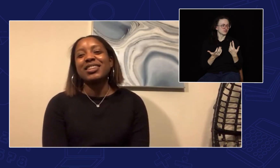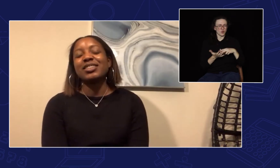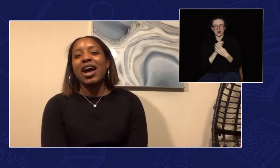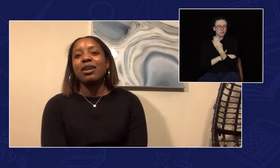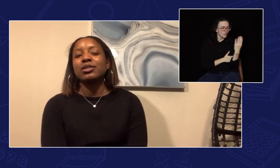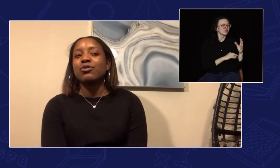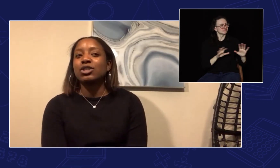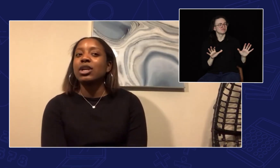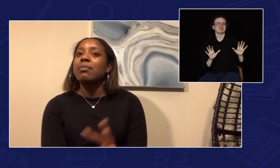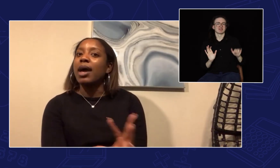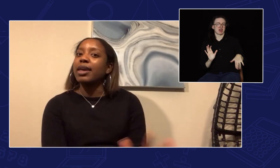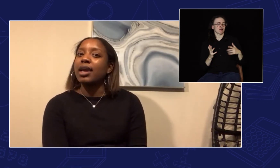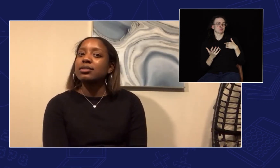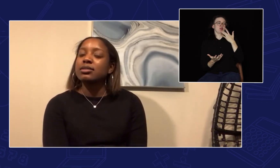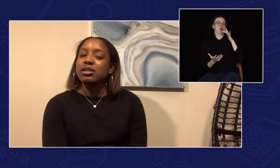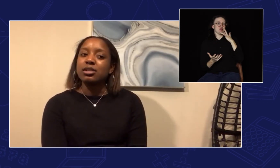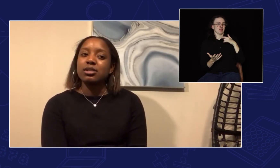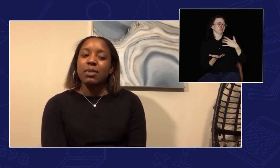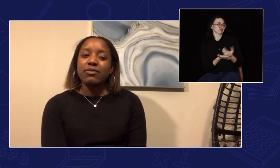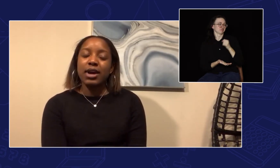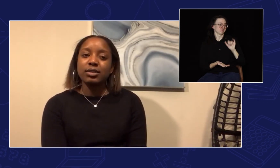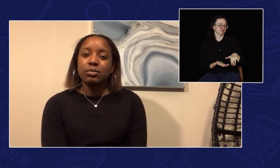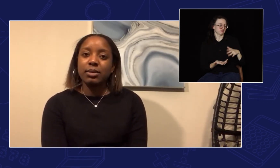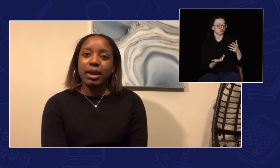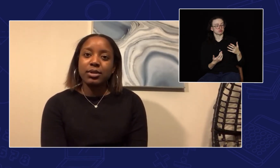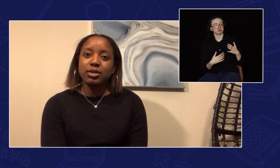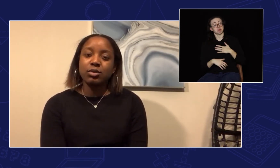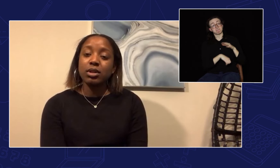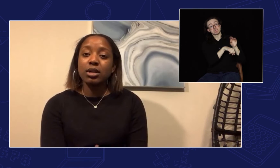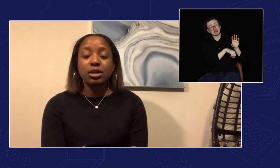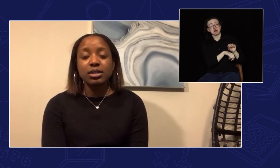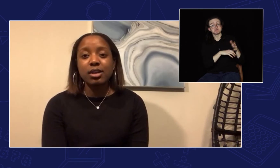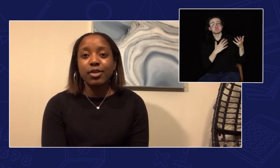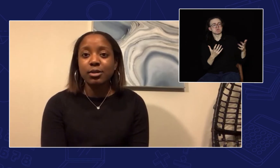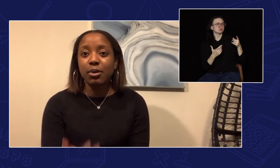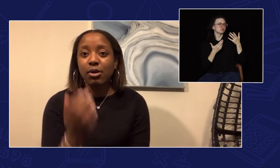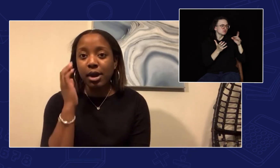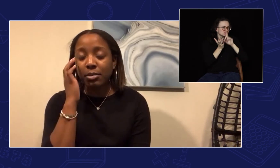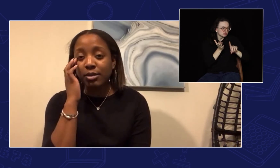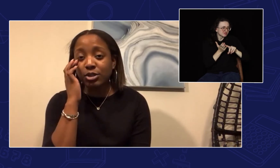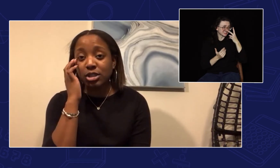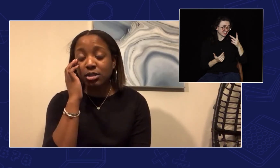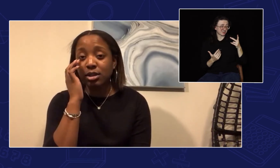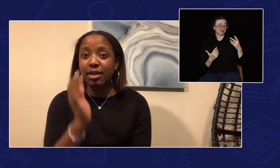So I was fortunate in my case. So my advice would be maybe to look and see if there's a program, even just to --